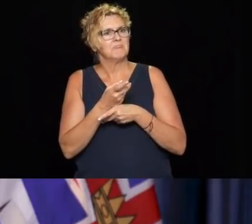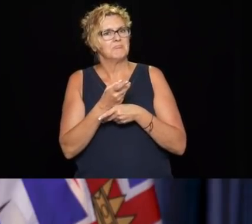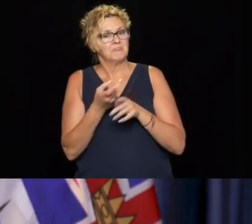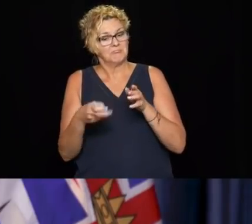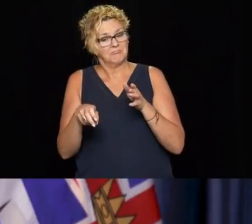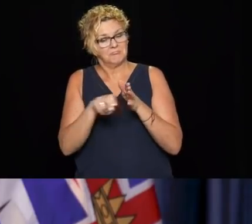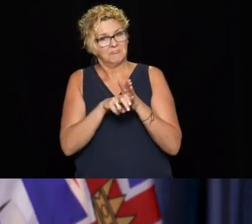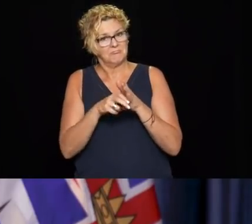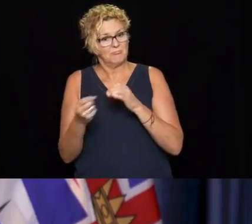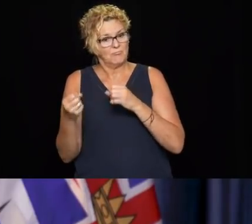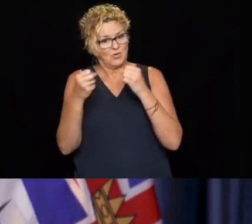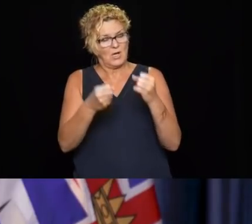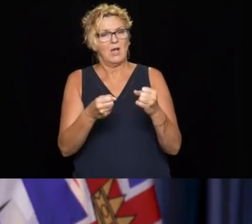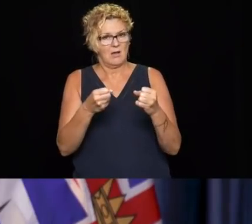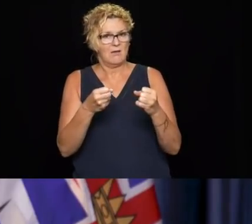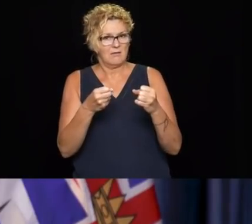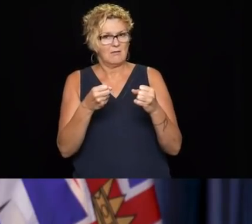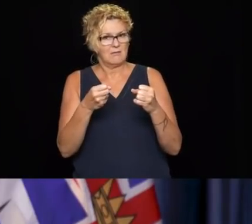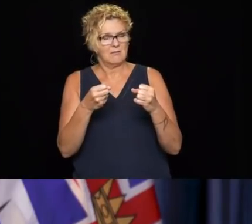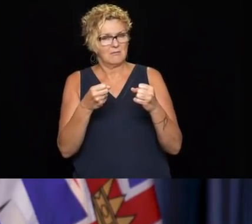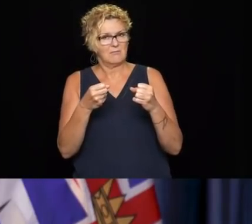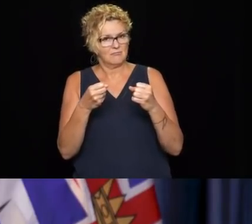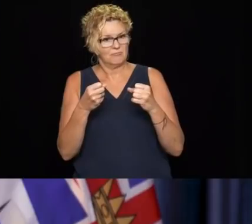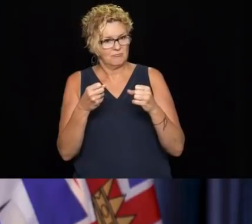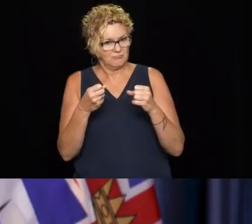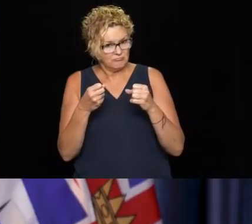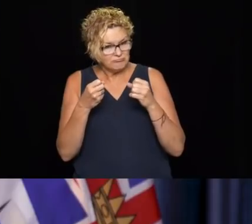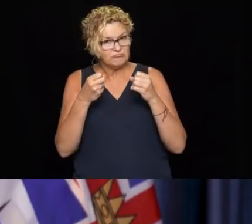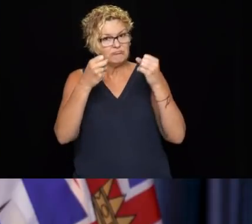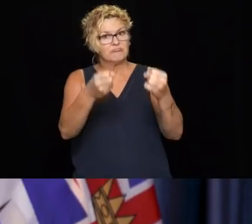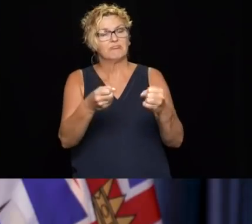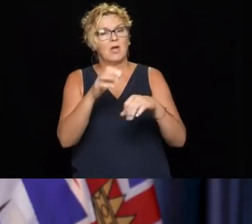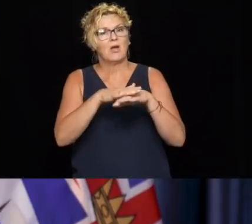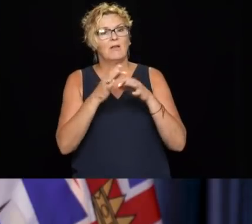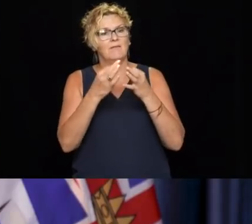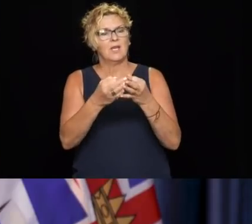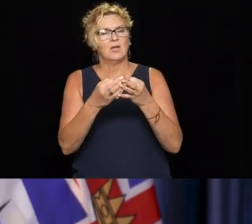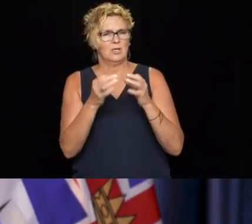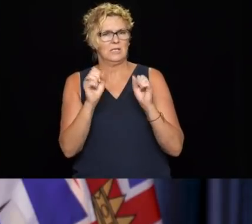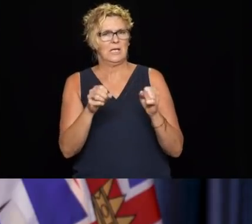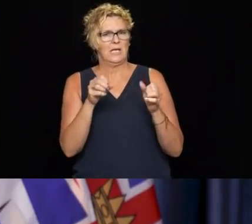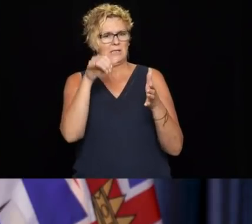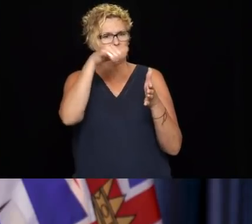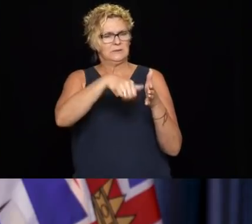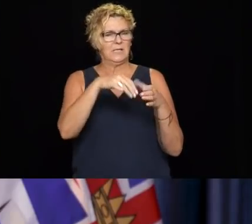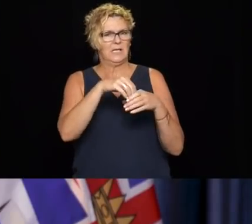whether it be BC transit, Translink and BC ferries, just so we can stabilize our public transportation systems